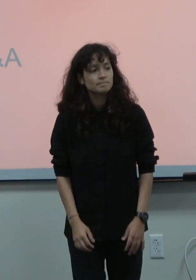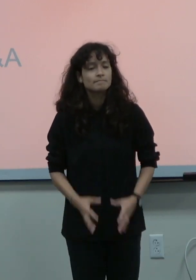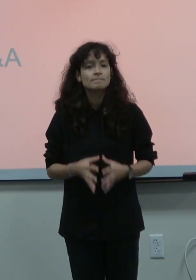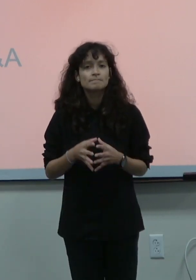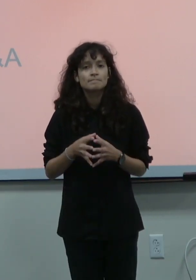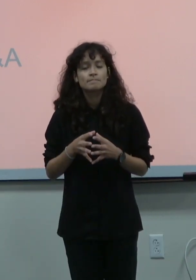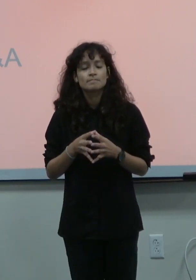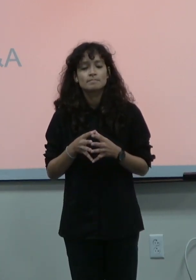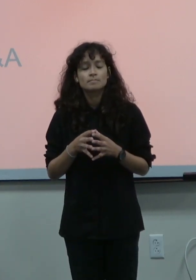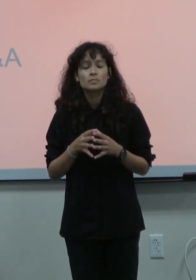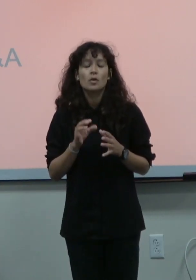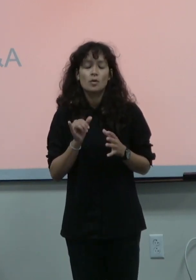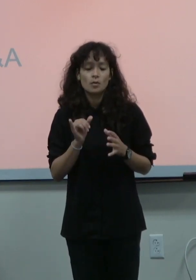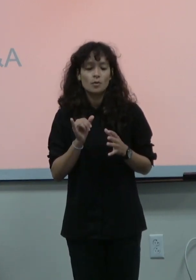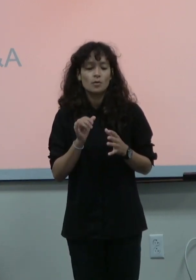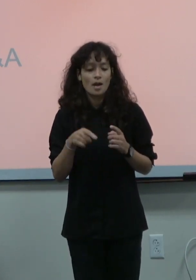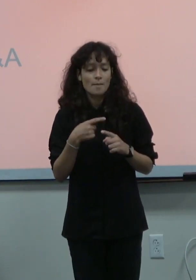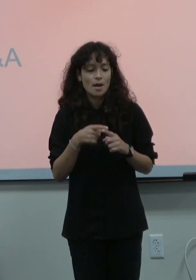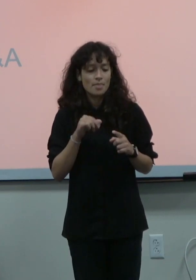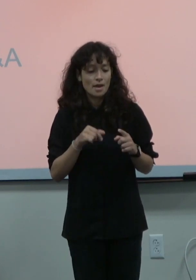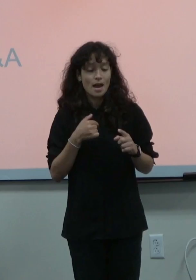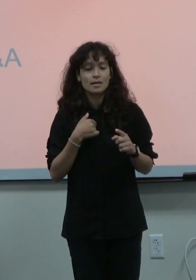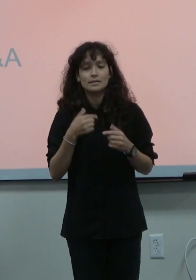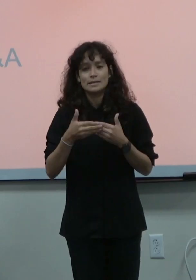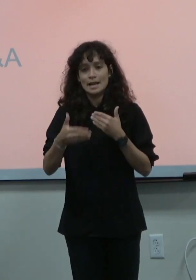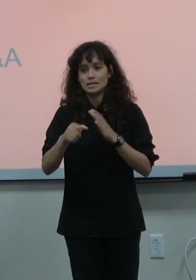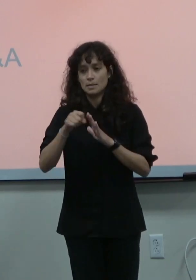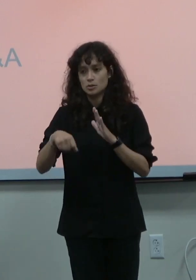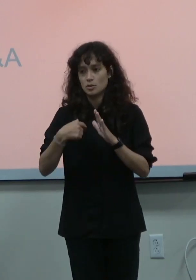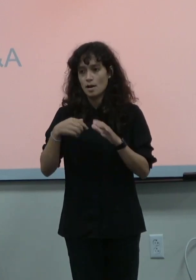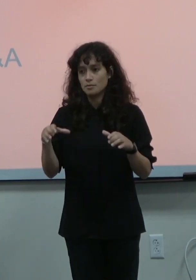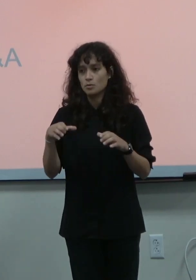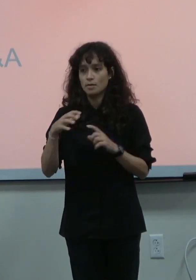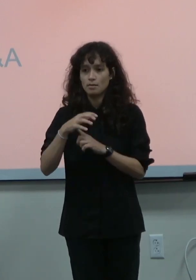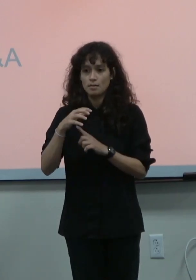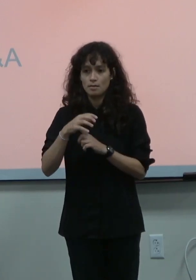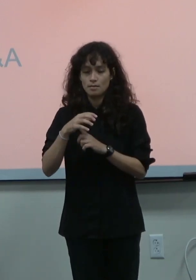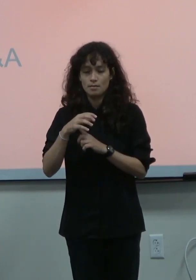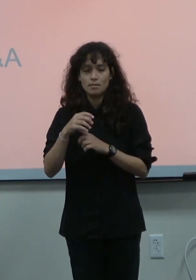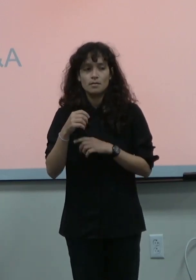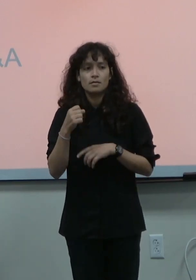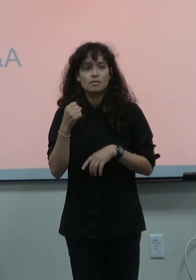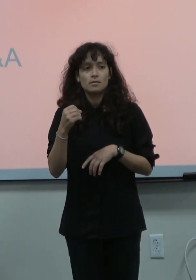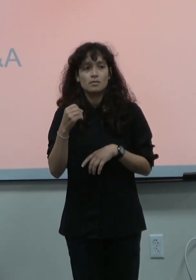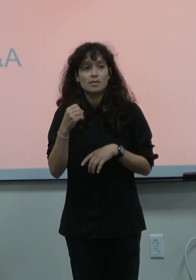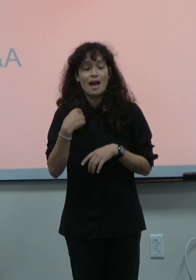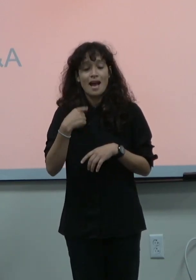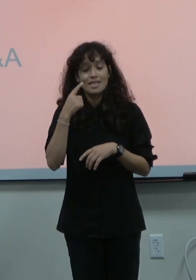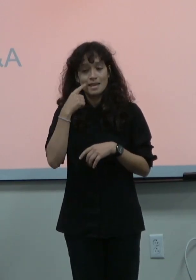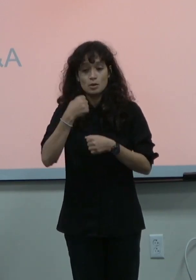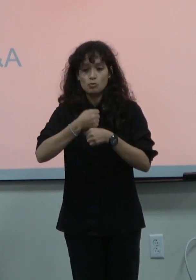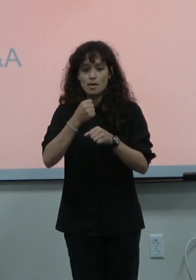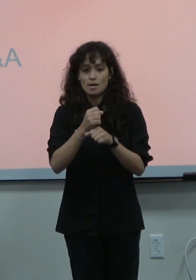Oh, about that. I'm doing capstone next semester and I think creating a software for